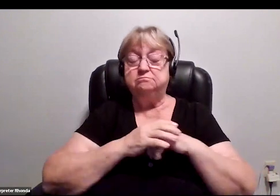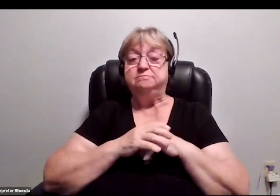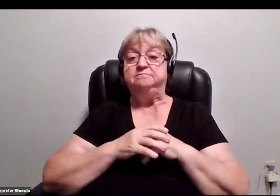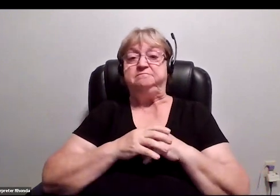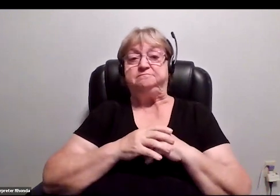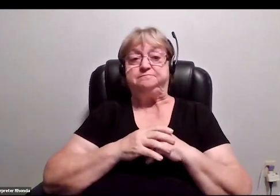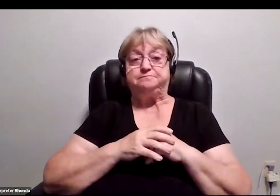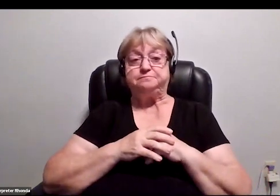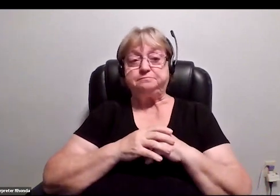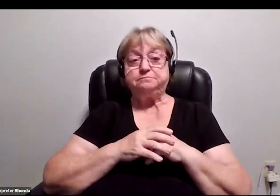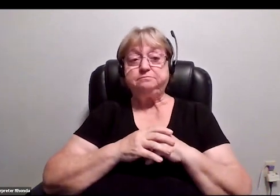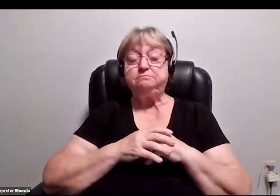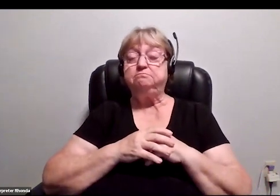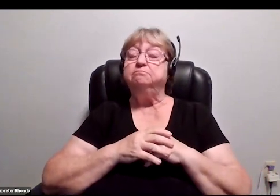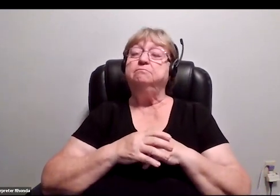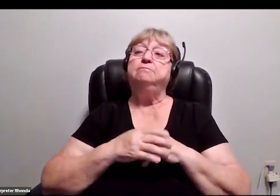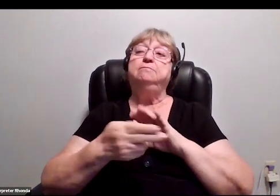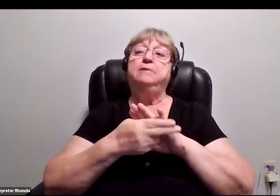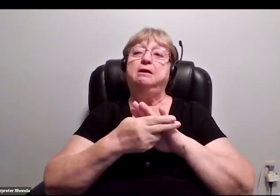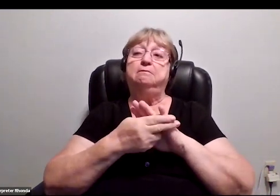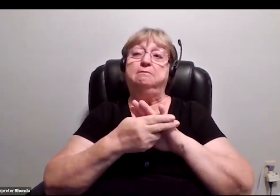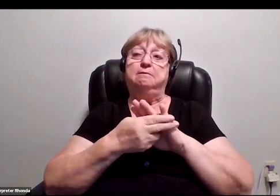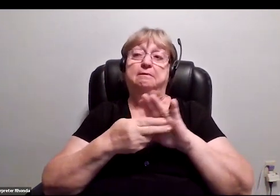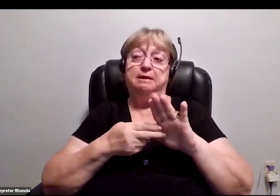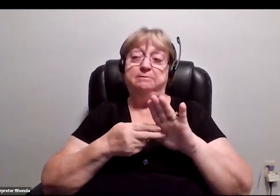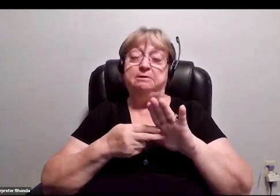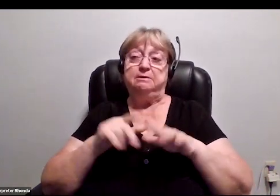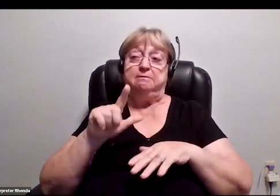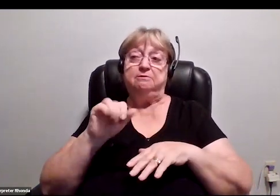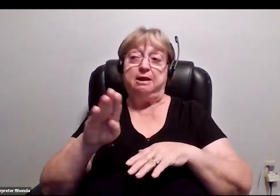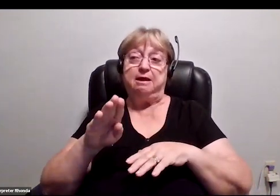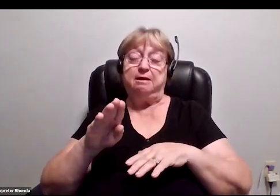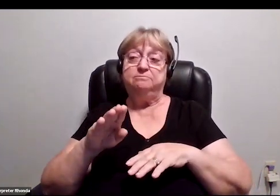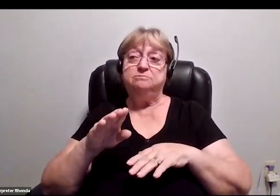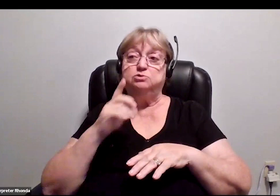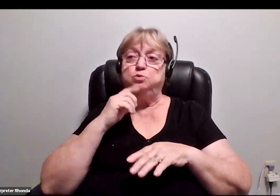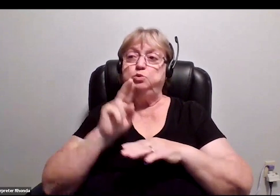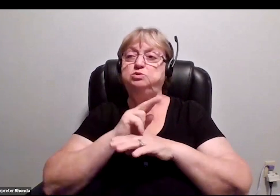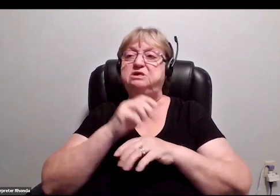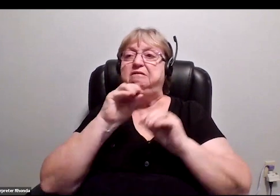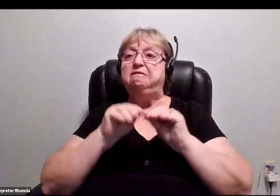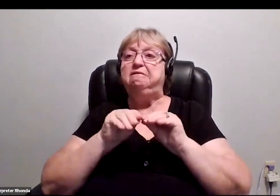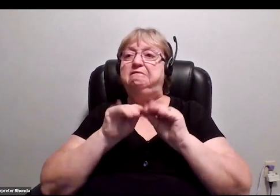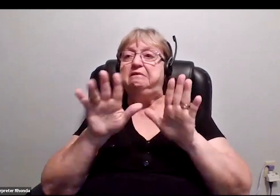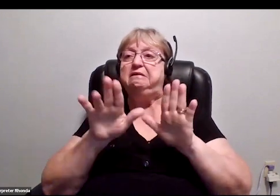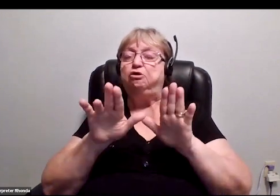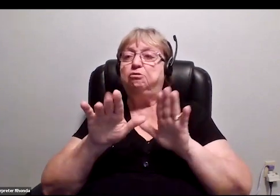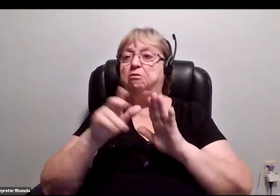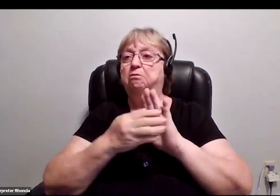In our labeling lab supplies video, we've used clear braille labels such as DYMO tape and braille labels